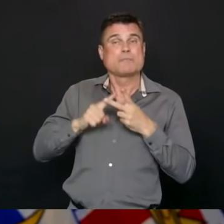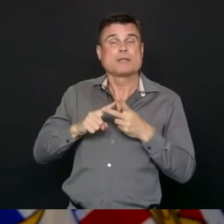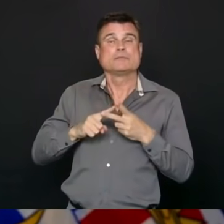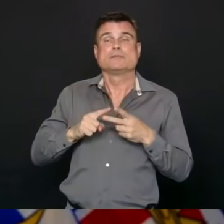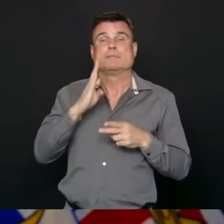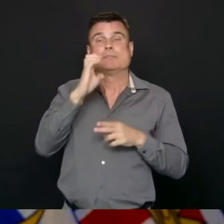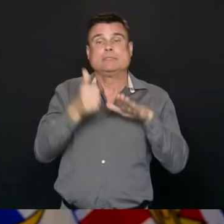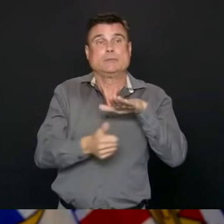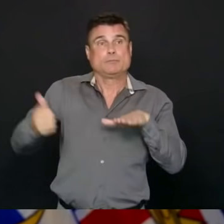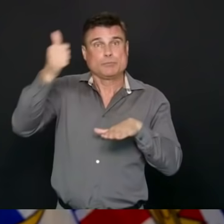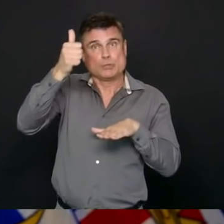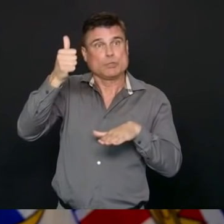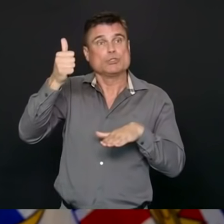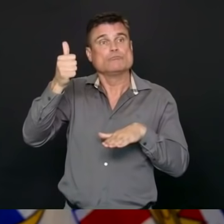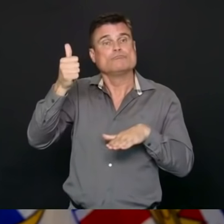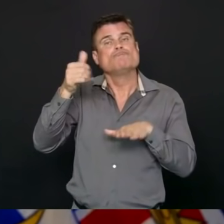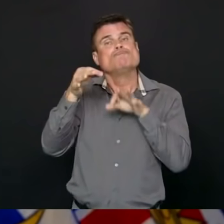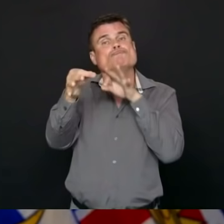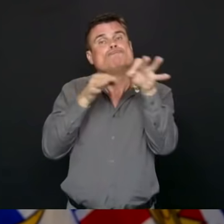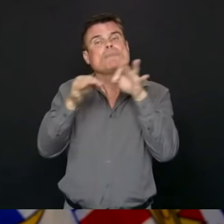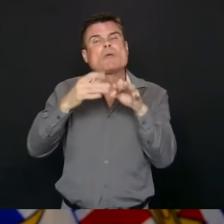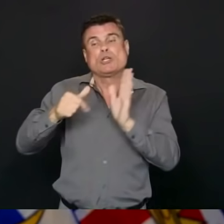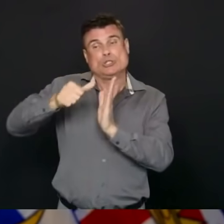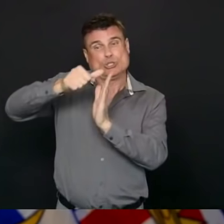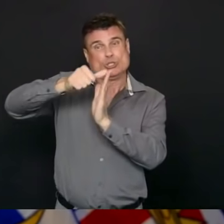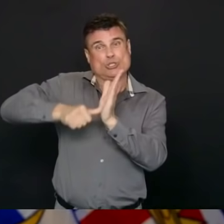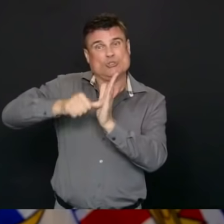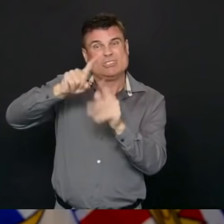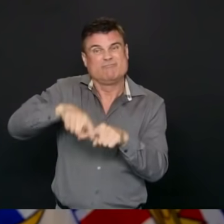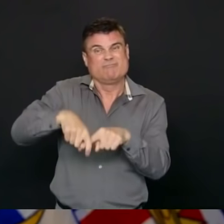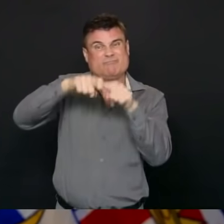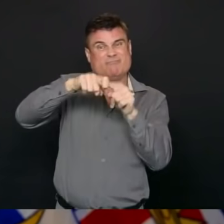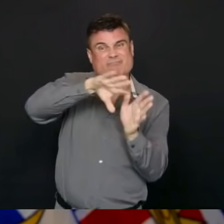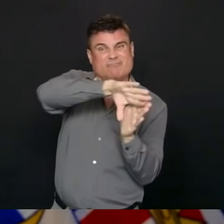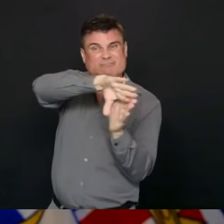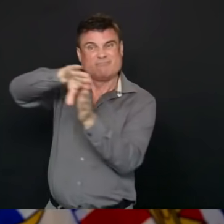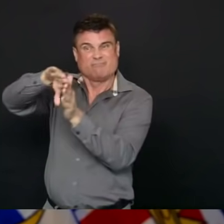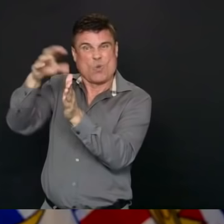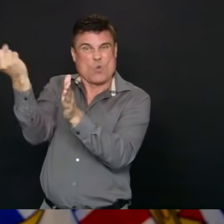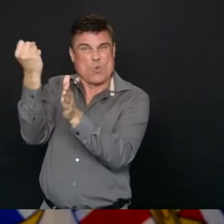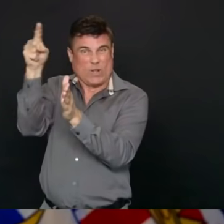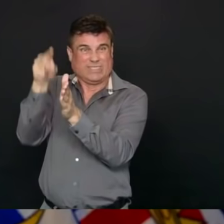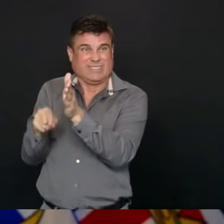address that important backlog of scheduled and the lack did surgeries elect